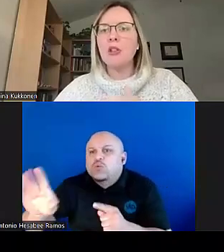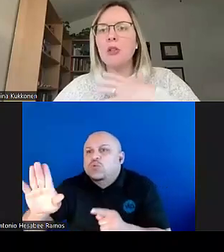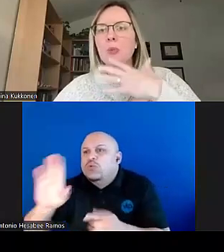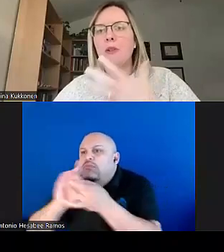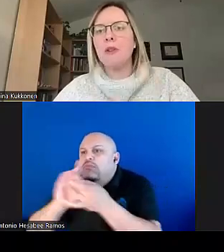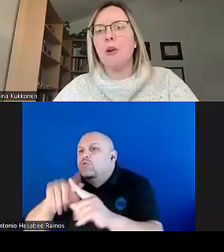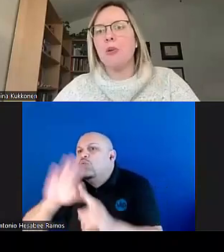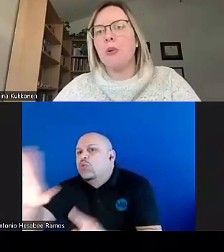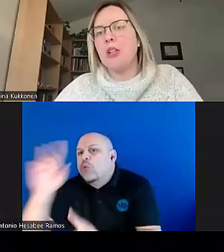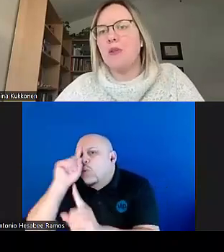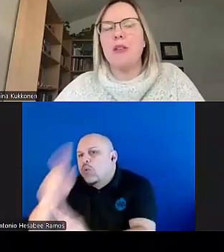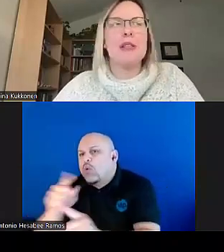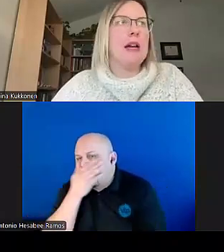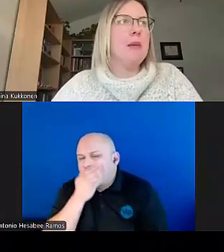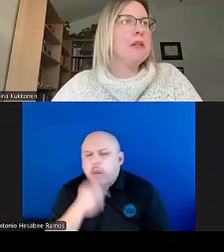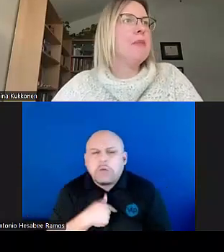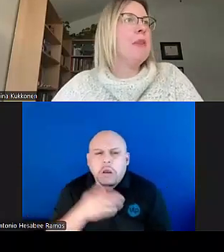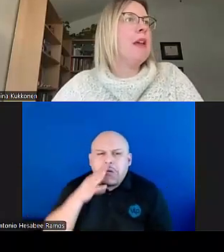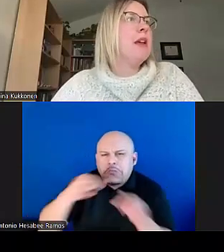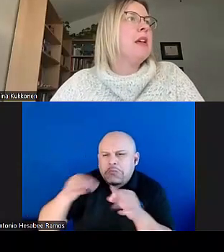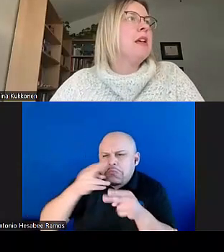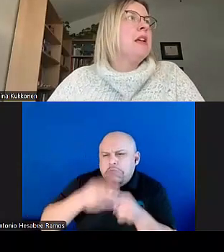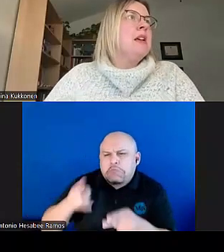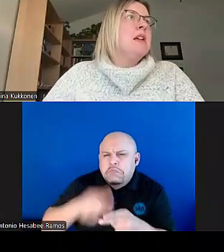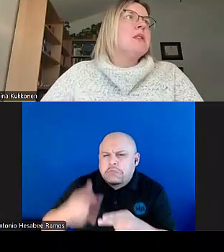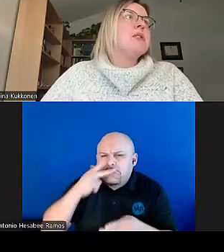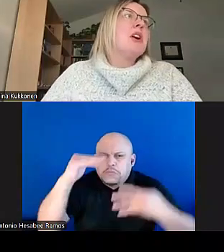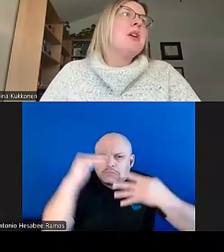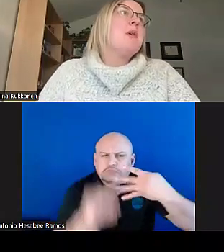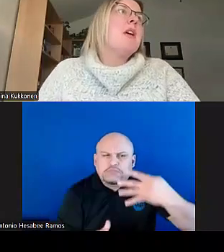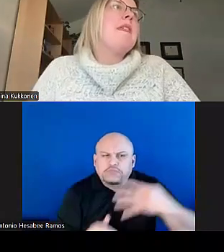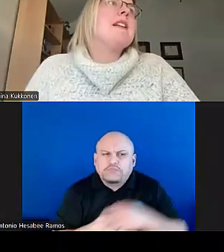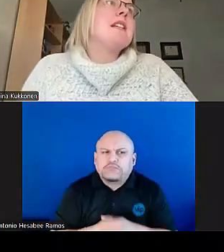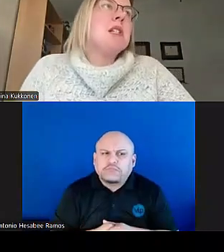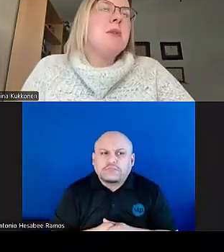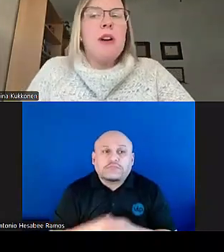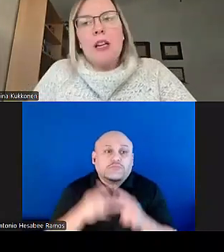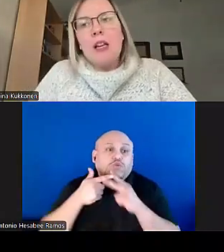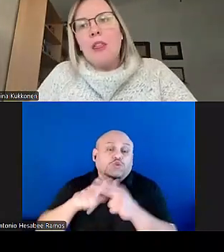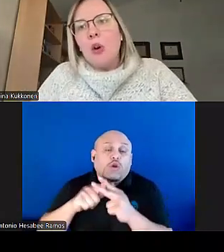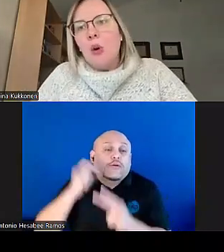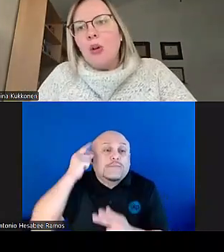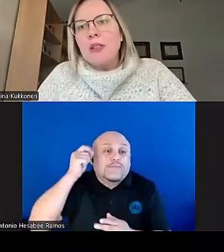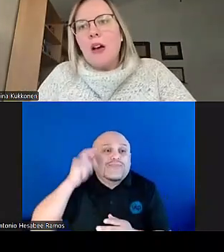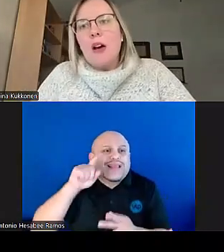I'll just briefly go through each of these steps. Starting with identifying the goals